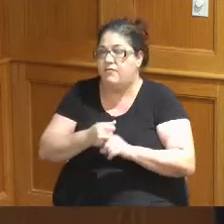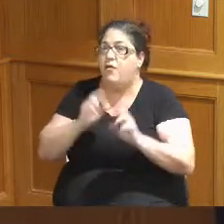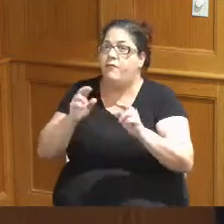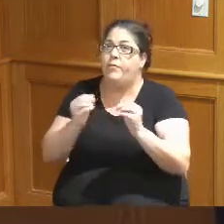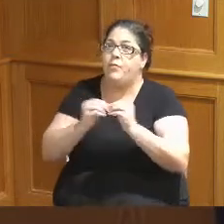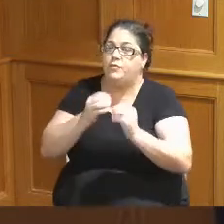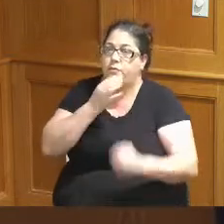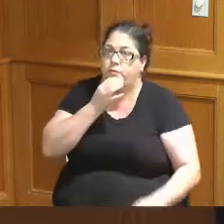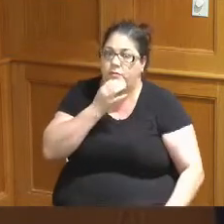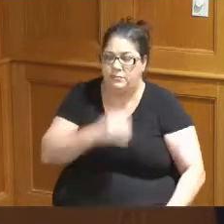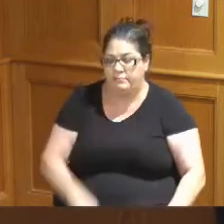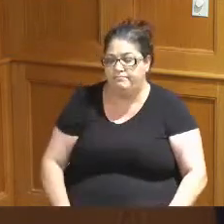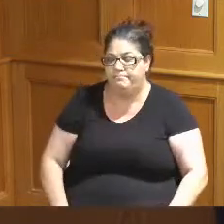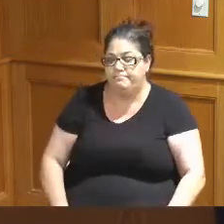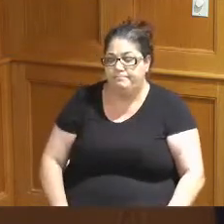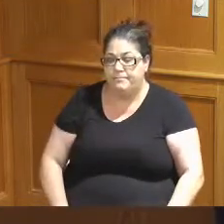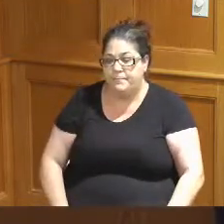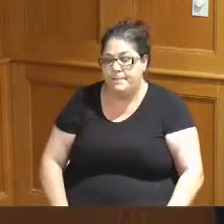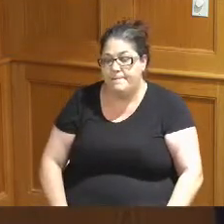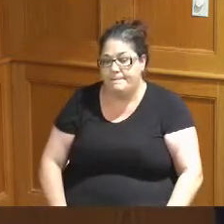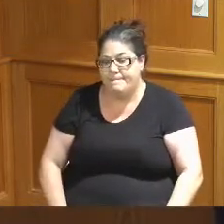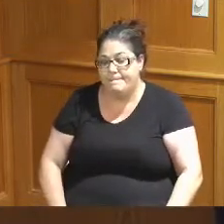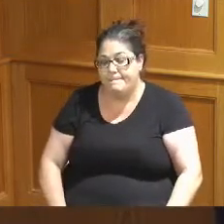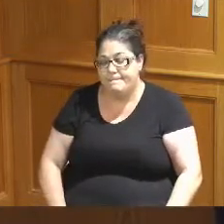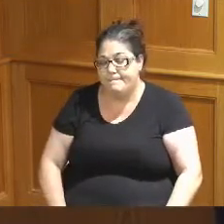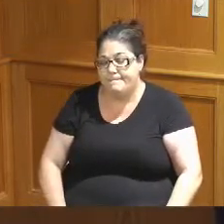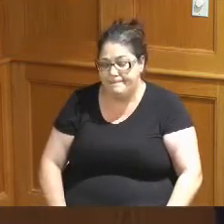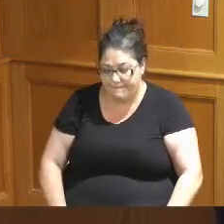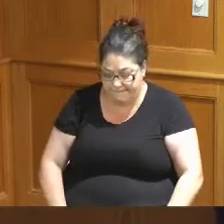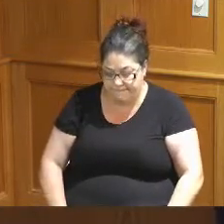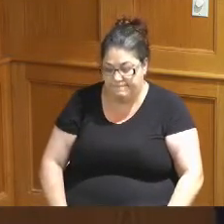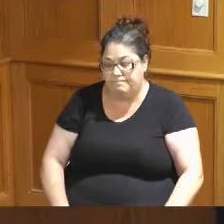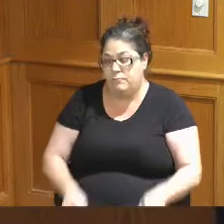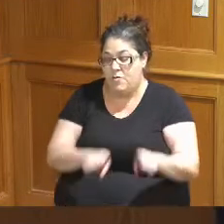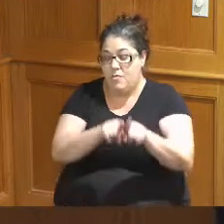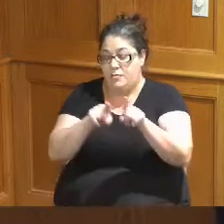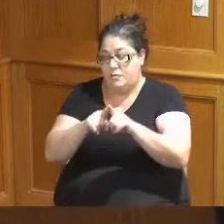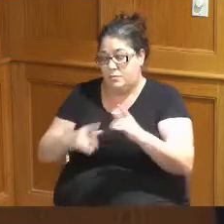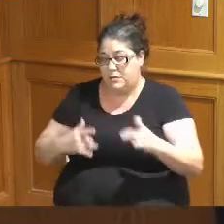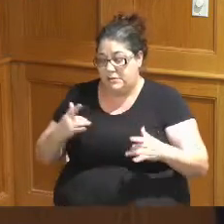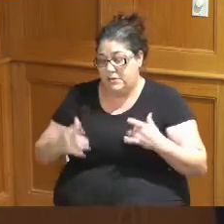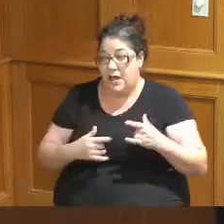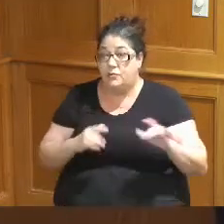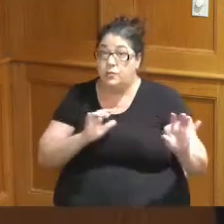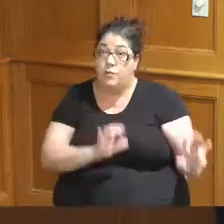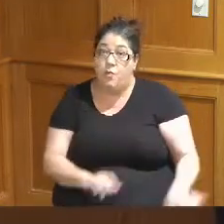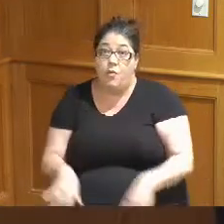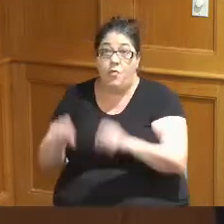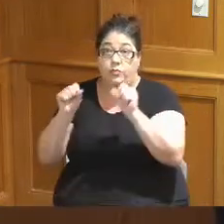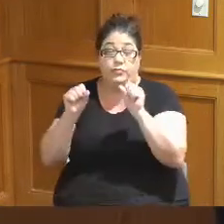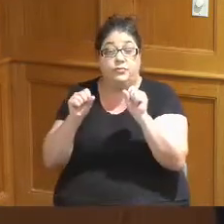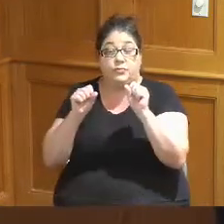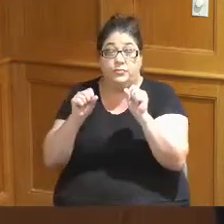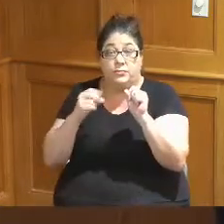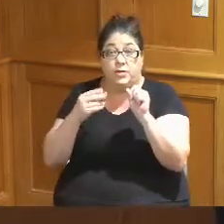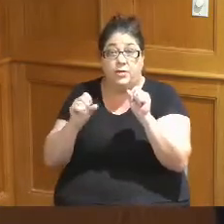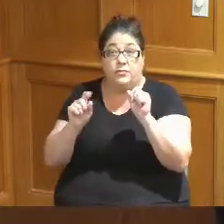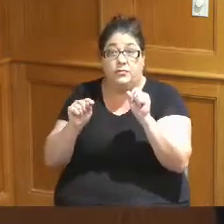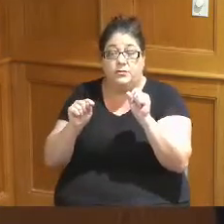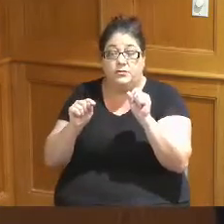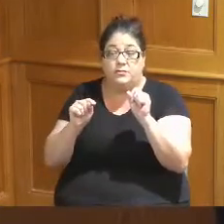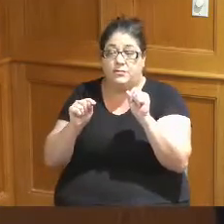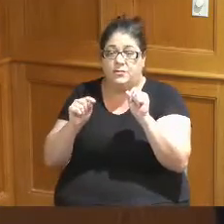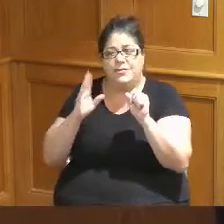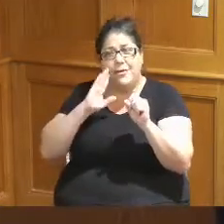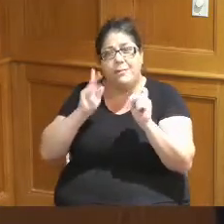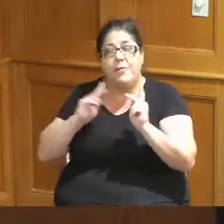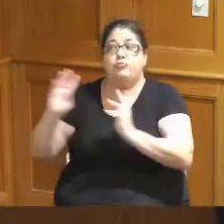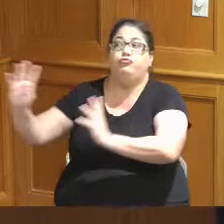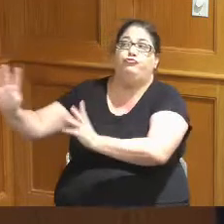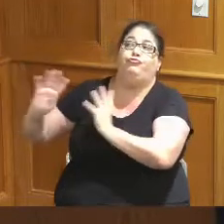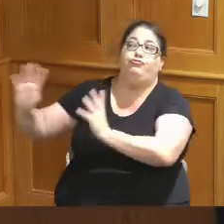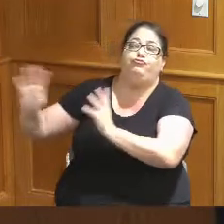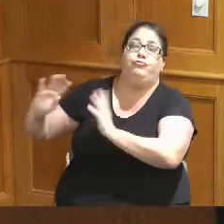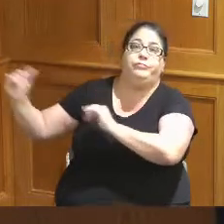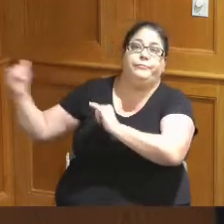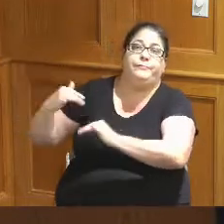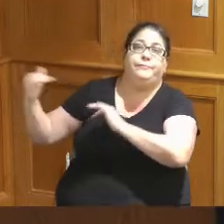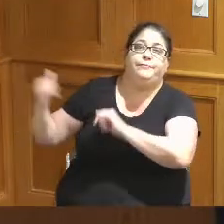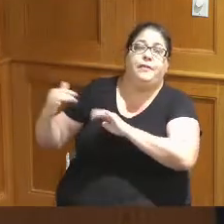I was also excited to host we've got we've got a steady flow of people coming into the Cincinnati